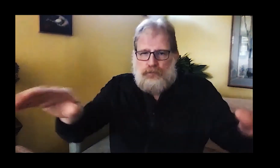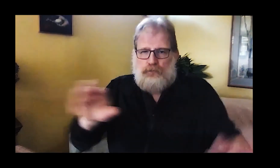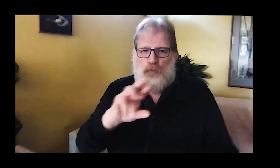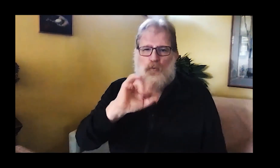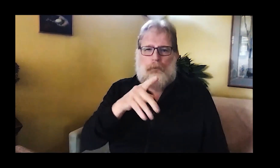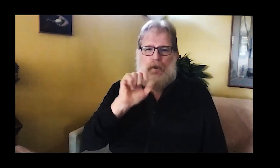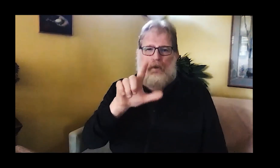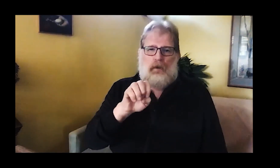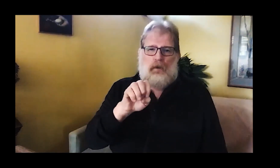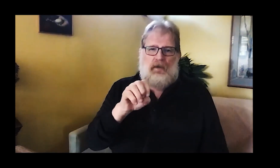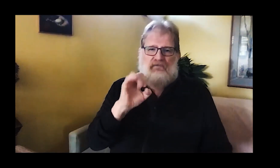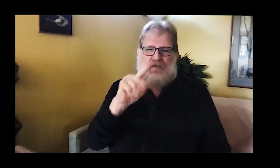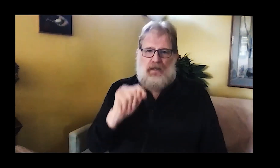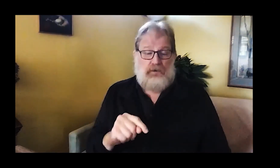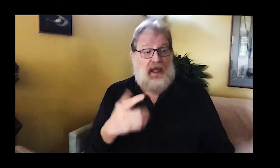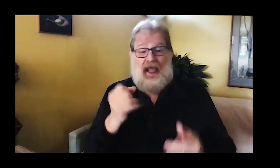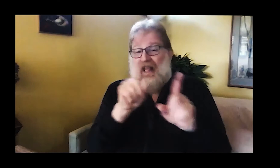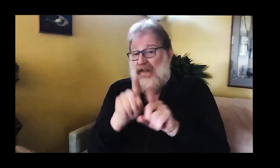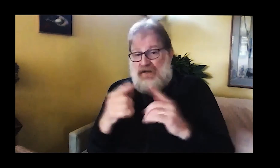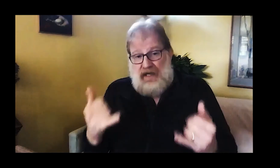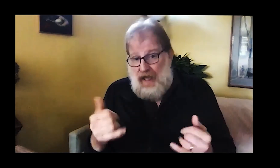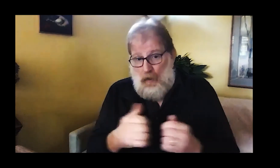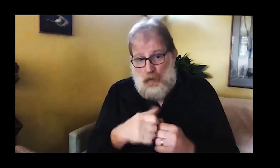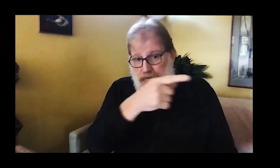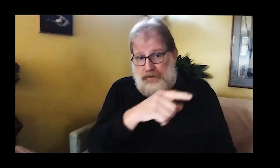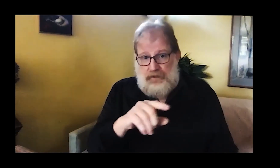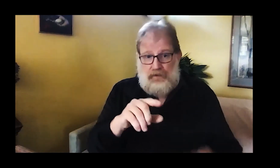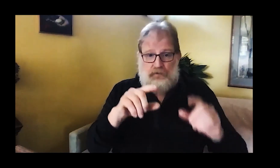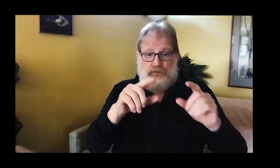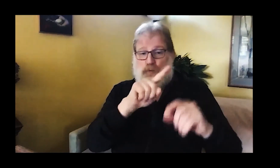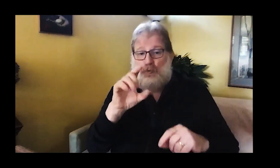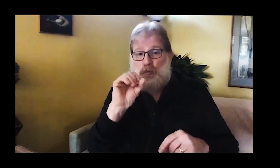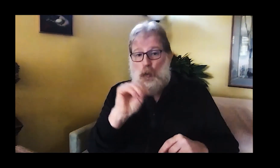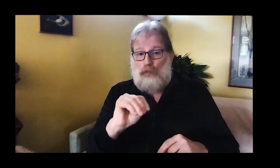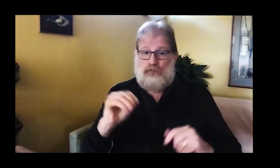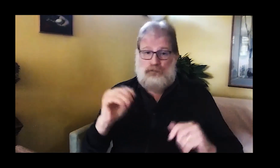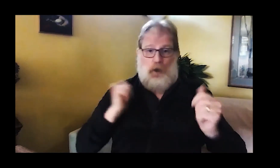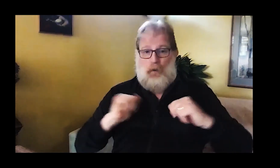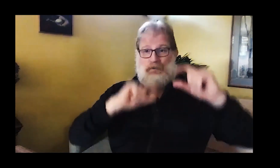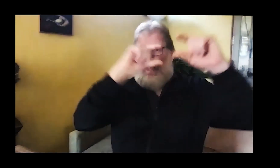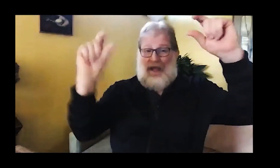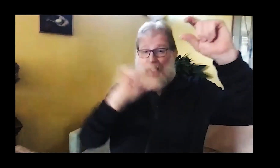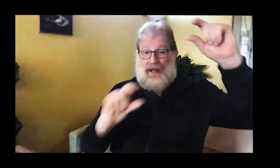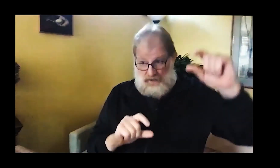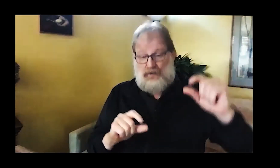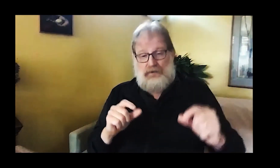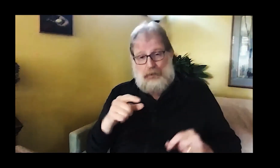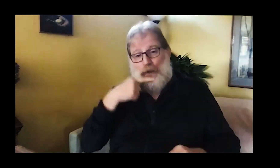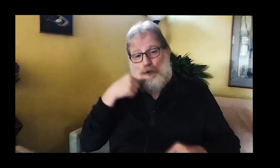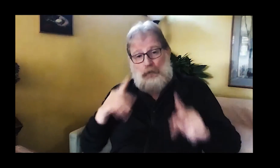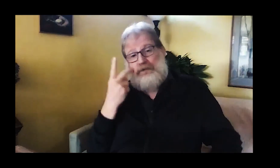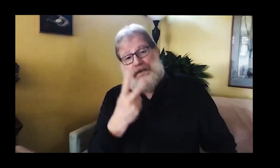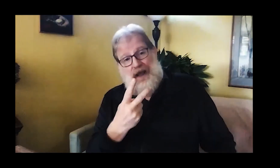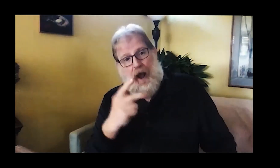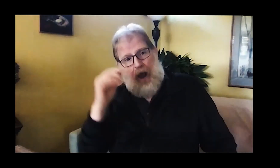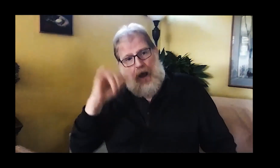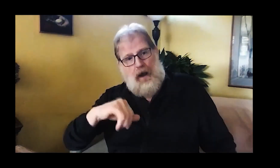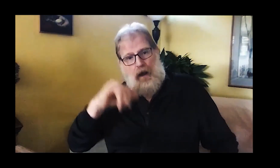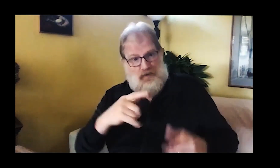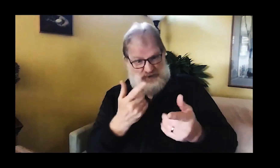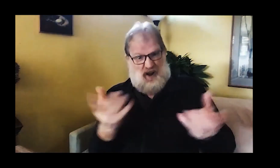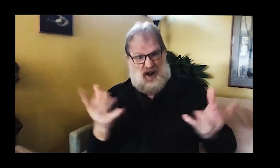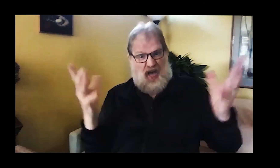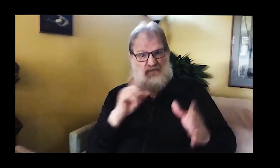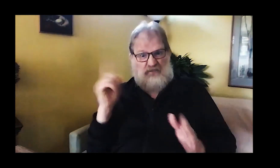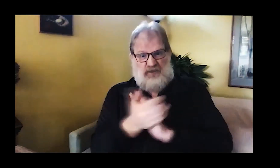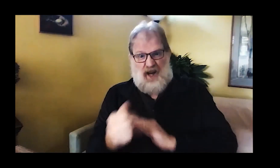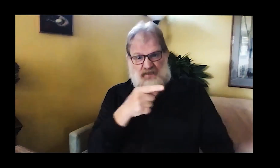effect. Even now with Zoom and different people seeing Deaf actors in Zoom, the hearing community